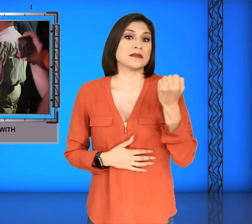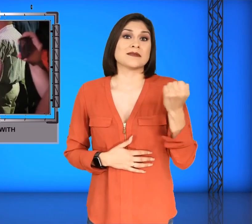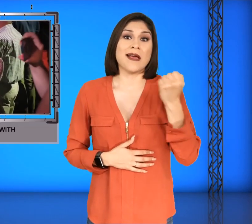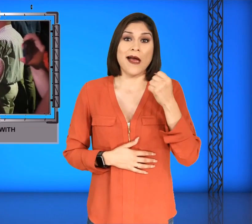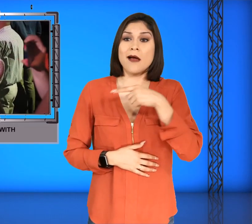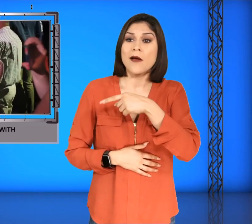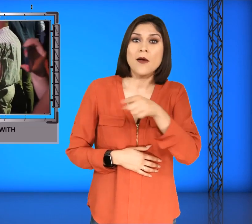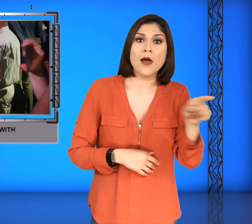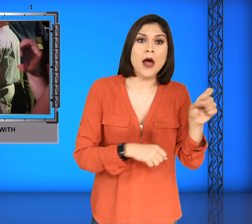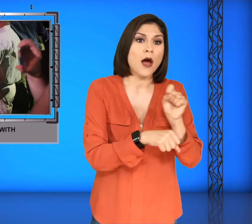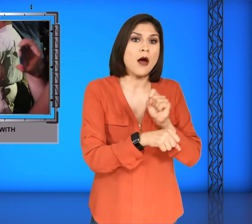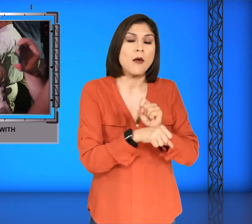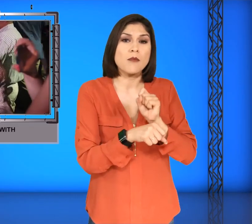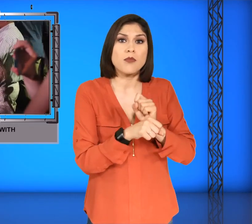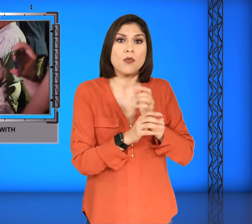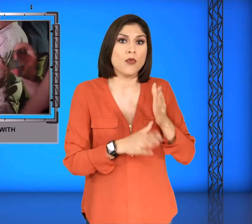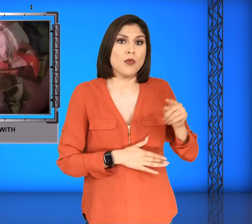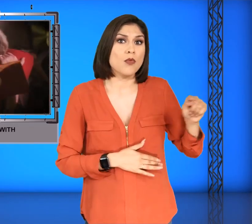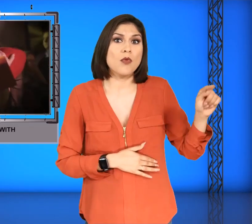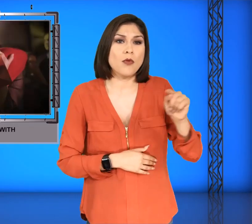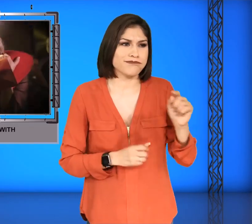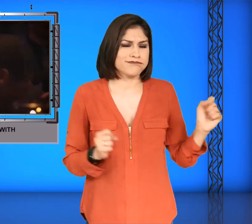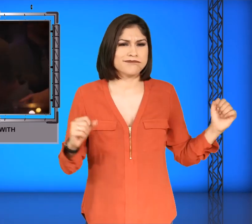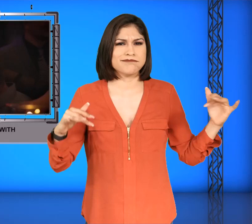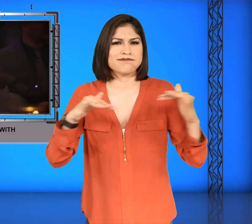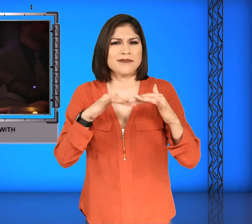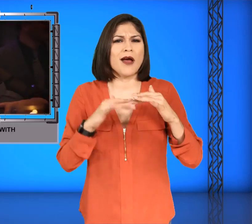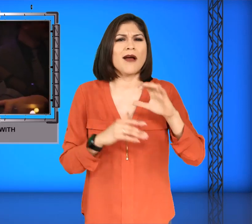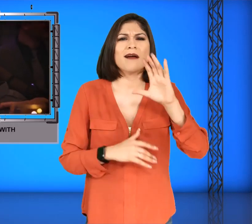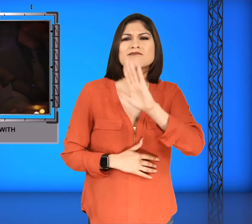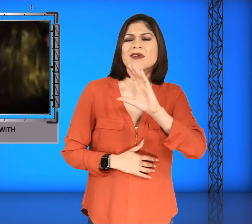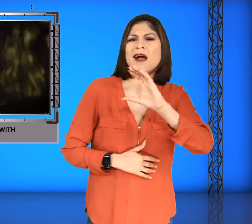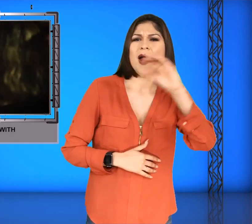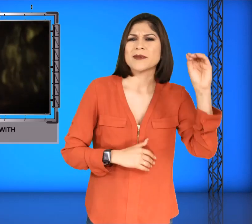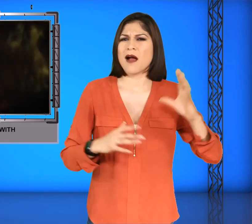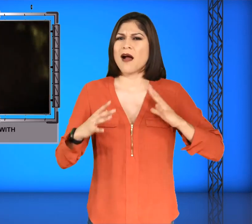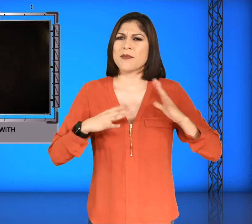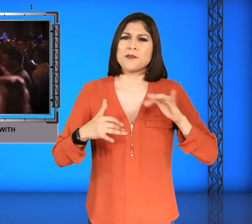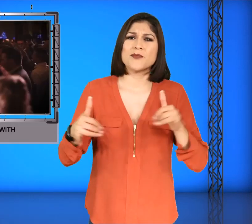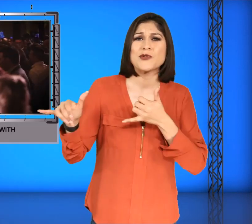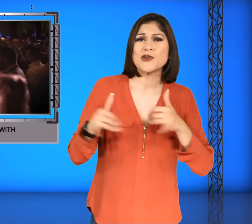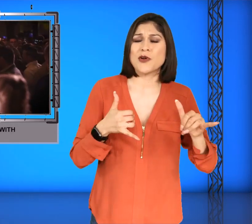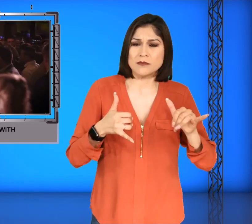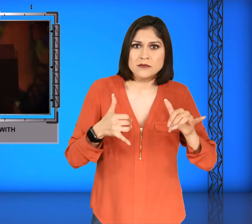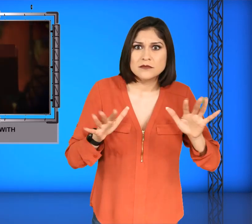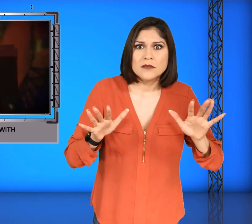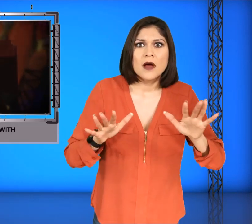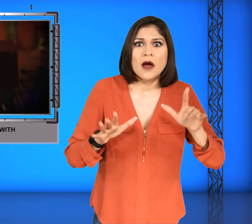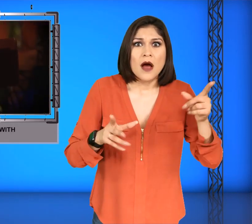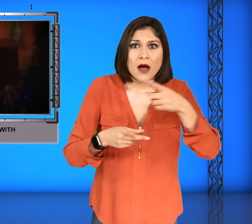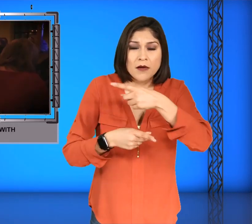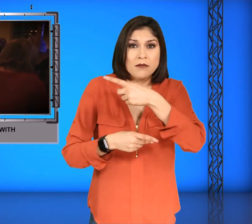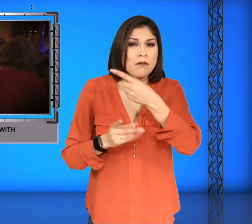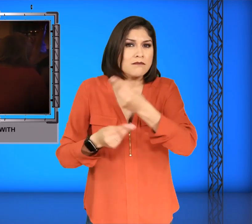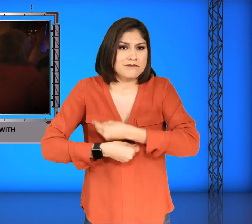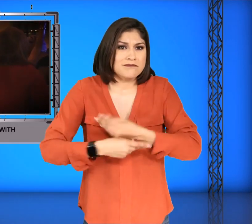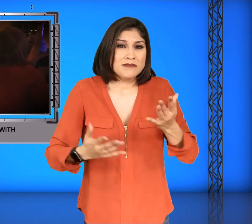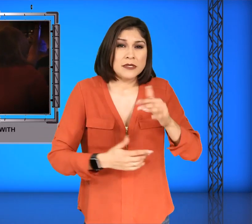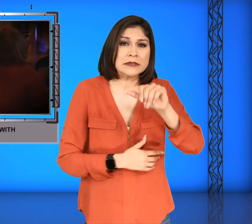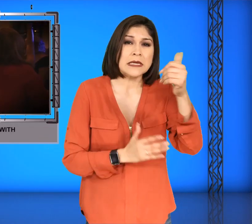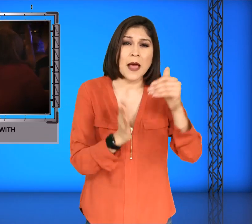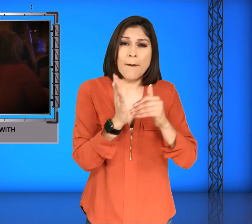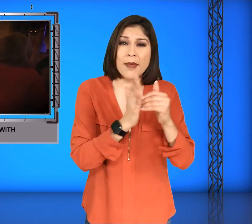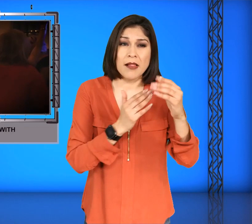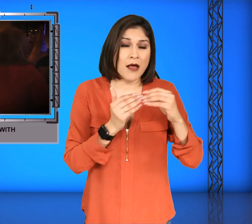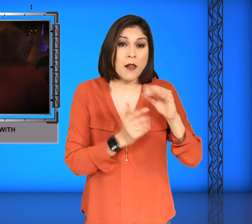Last Saturday, employees at his company's holiday party were given $10 million dollars